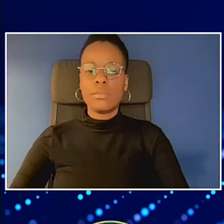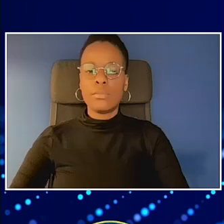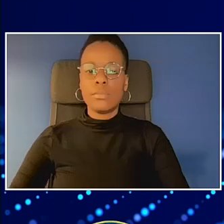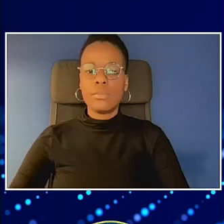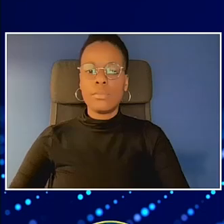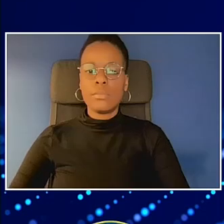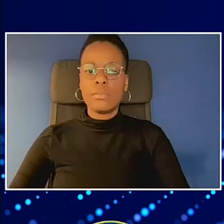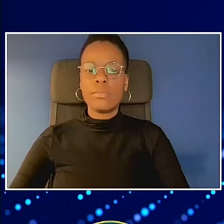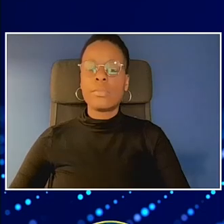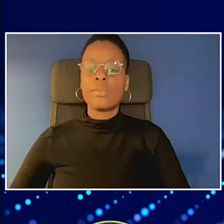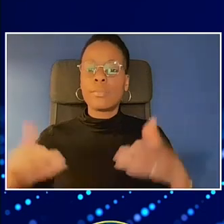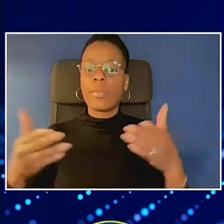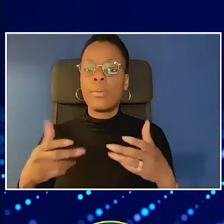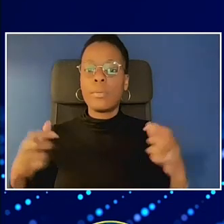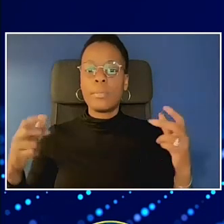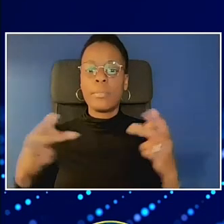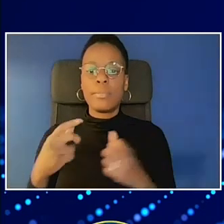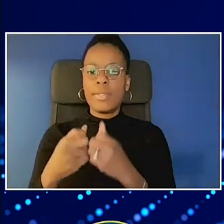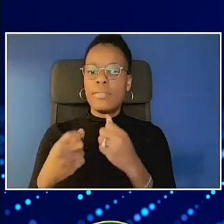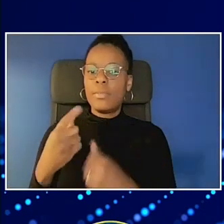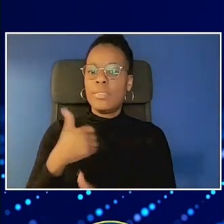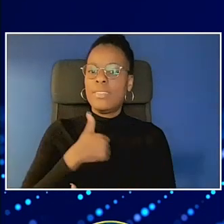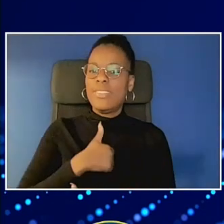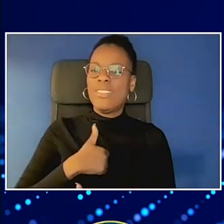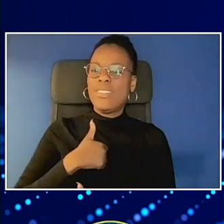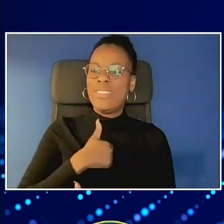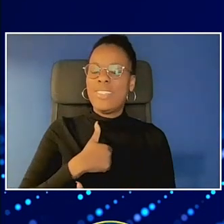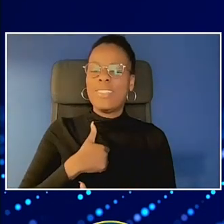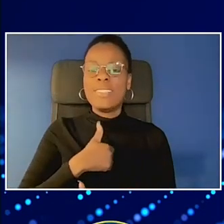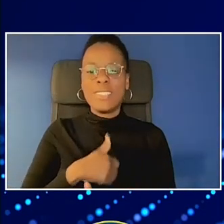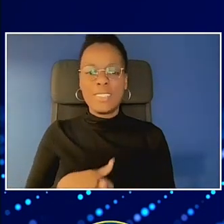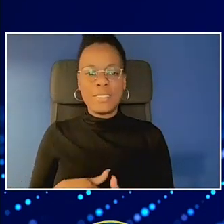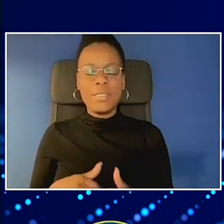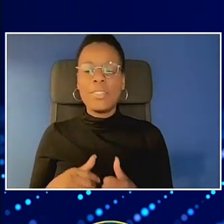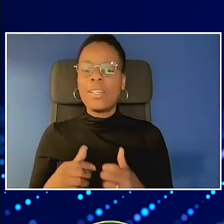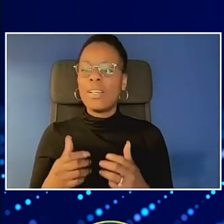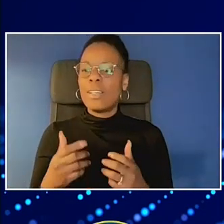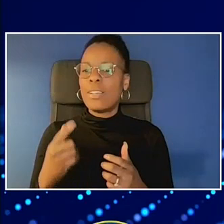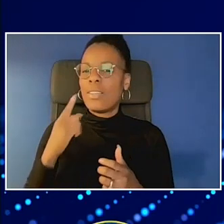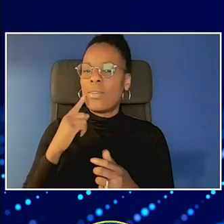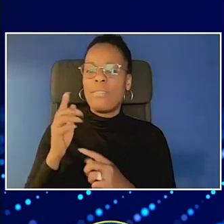Welcome back everyone. Sorry about that f akeout. We were back mere seconds after I posted that quick update.